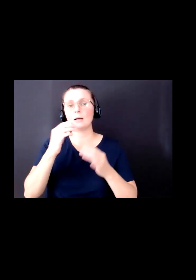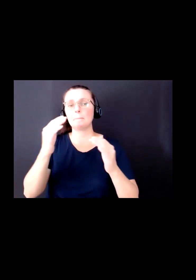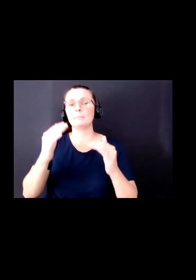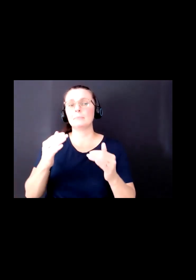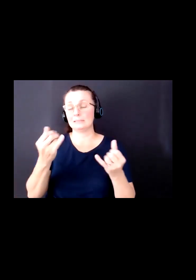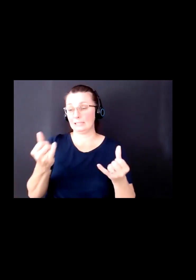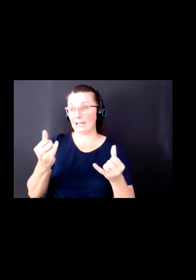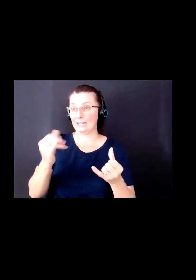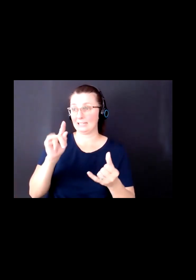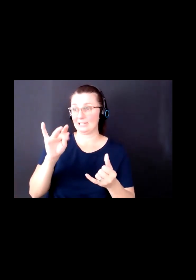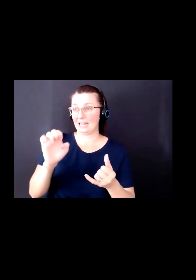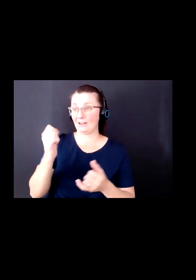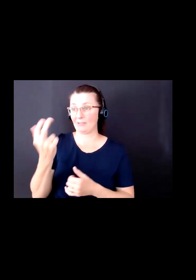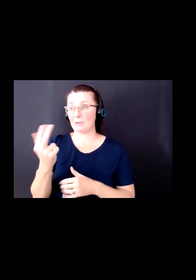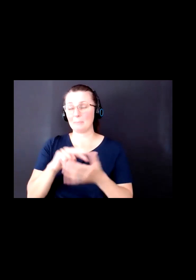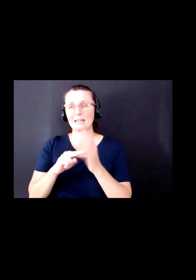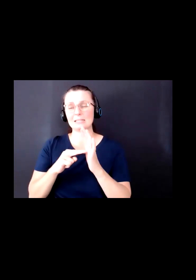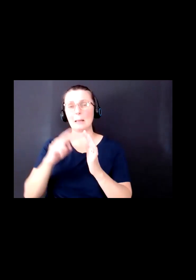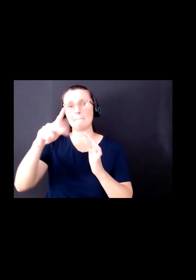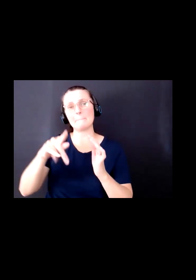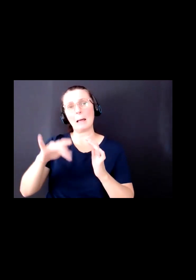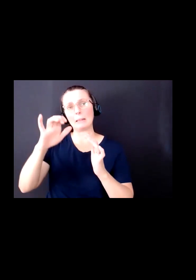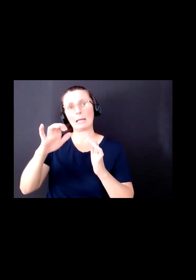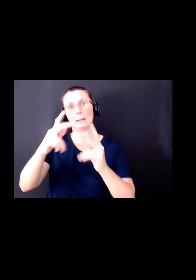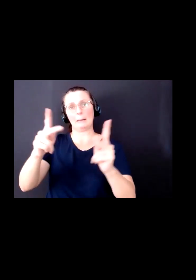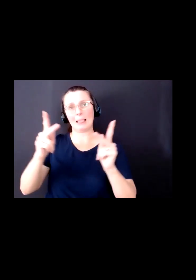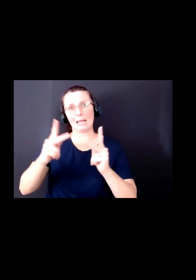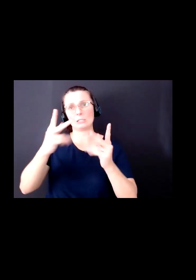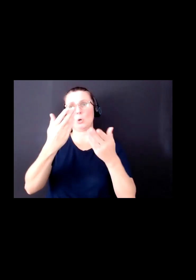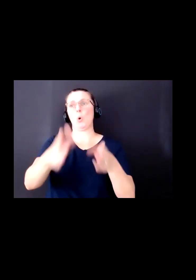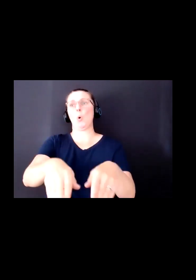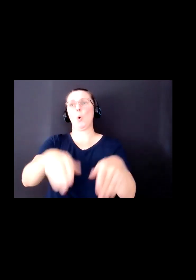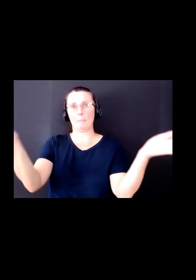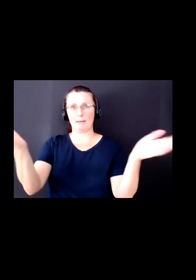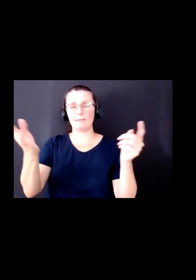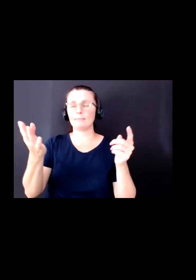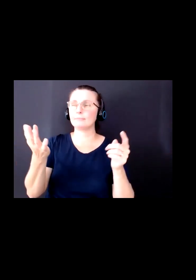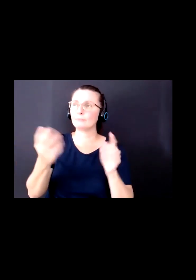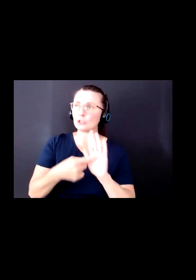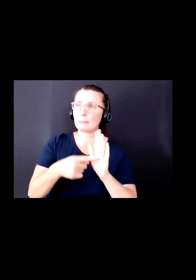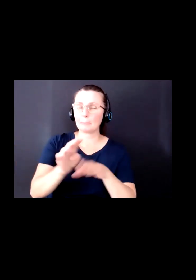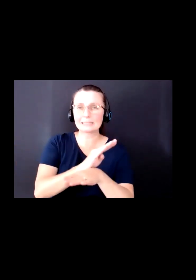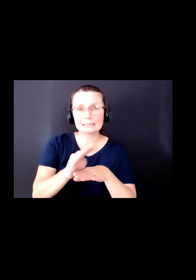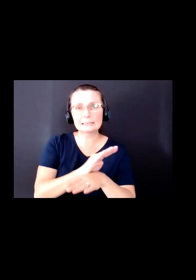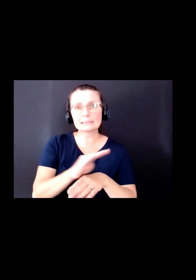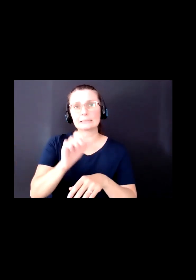of public accommodation. Which is a place that's open to the public. Such as businesses, nonprofit organizations, retail